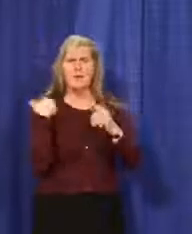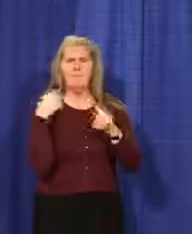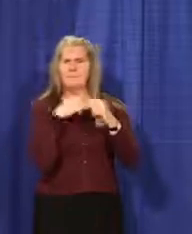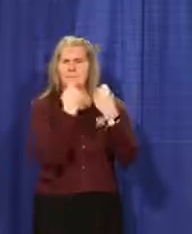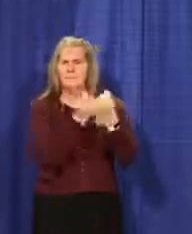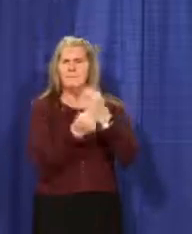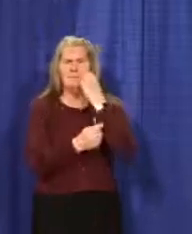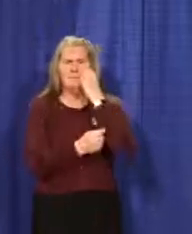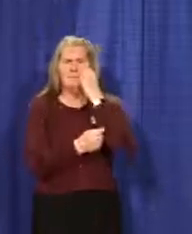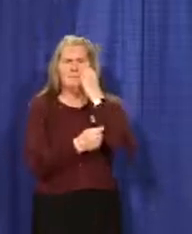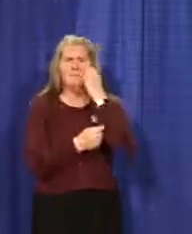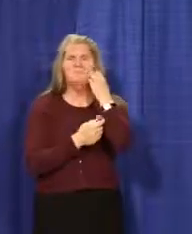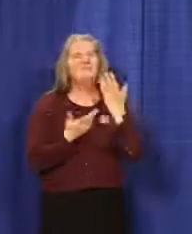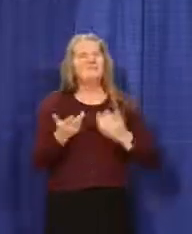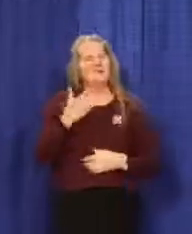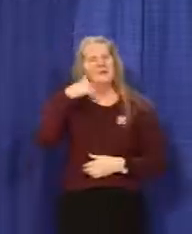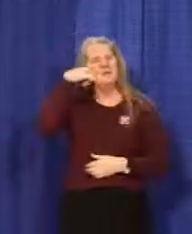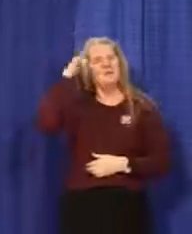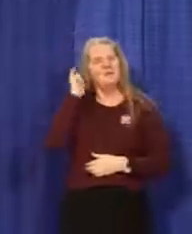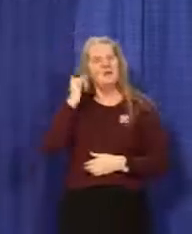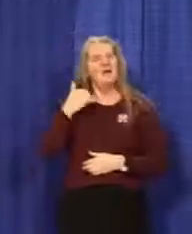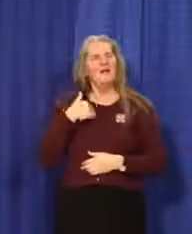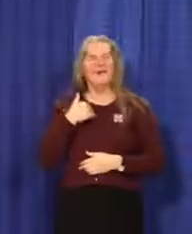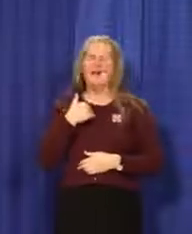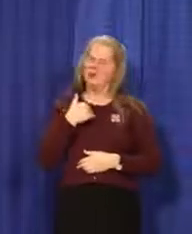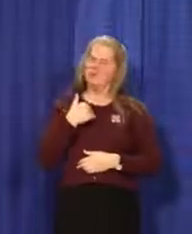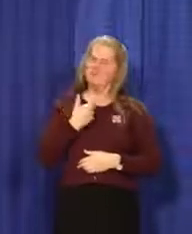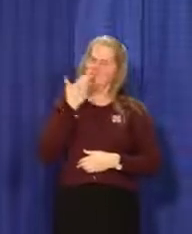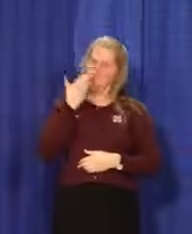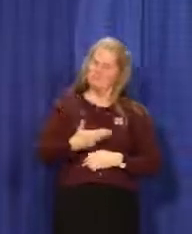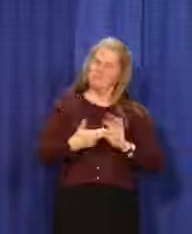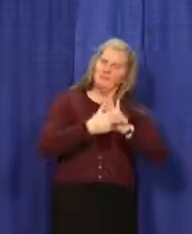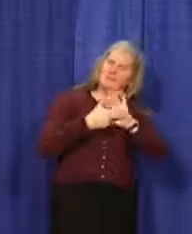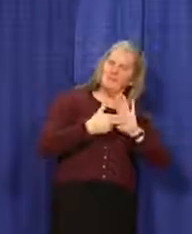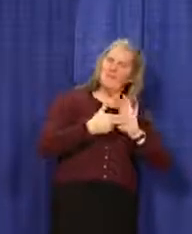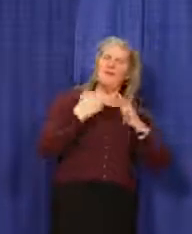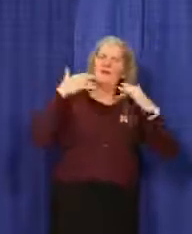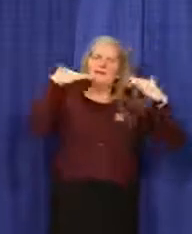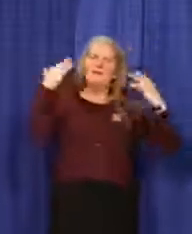Yukon has a reputation of being a welcoming place, and it is extremely important that we